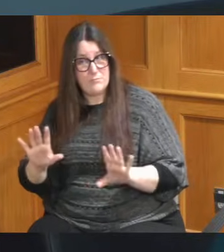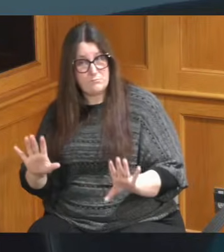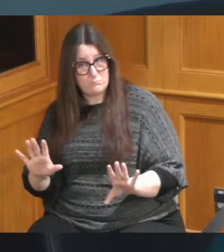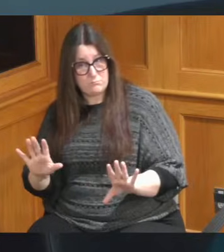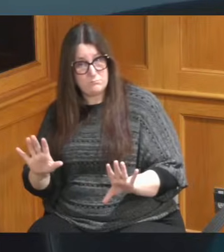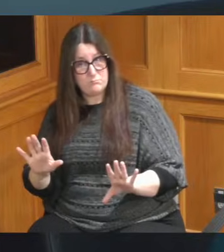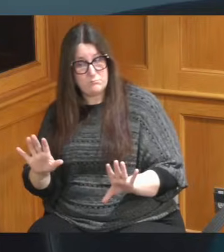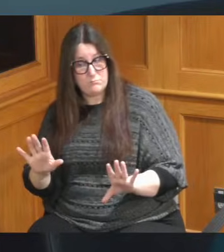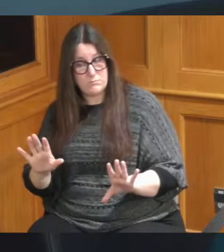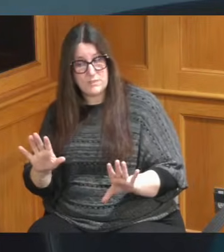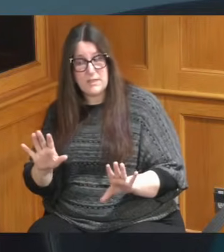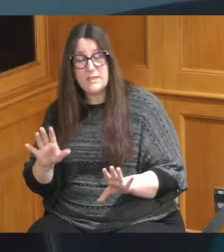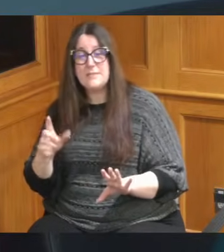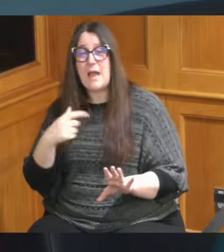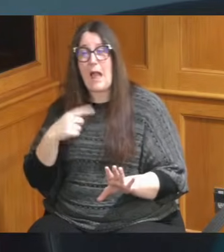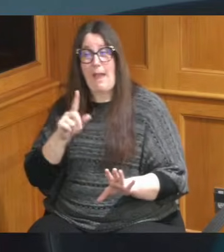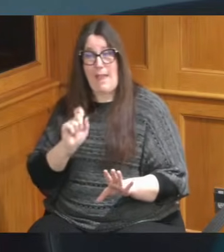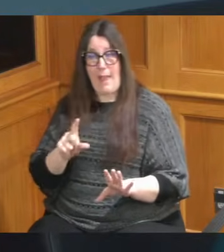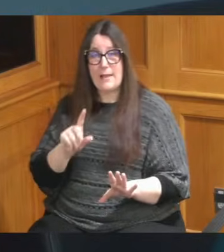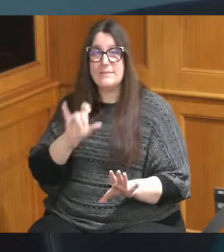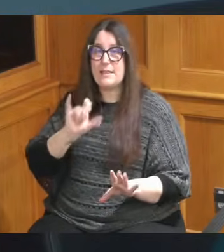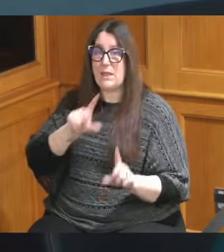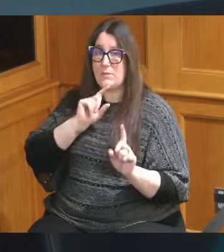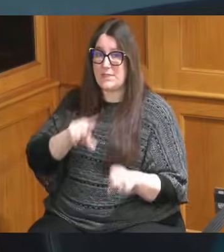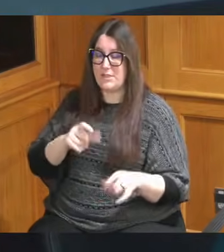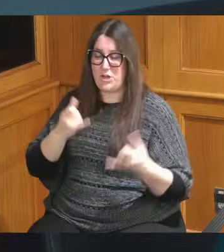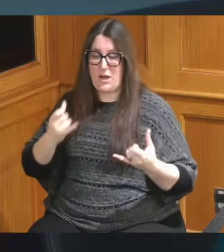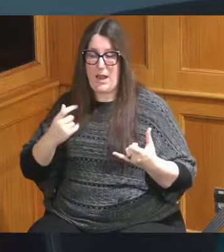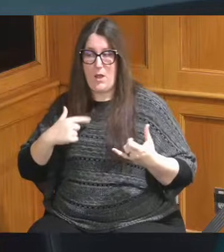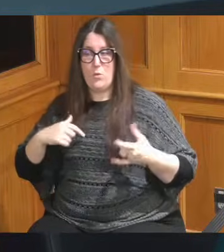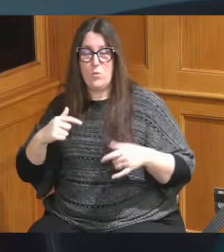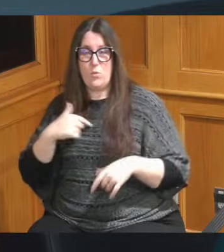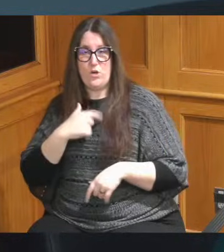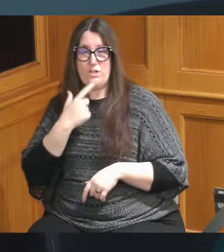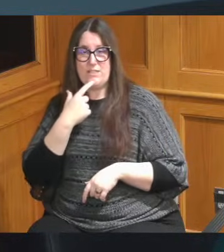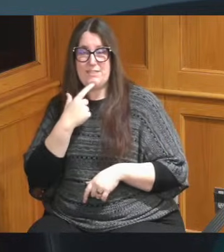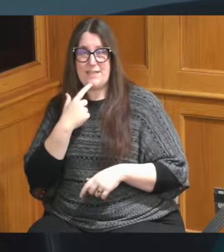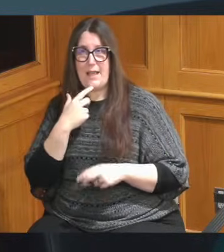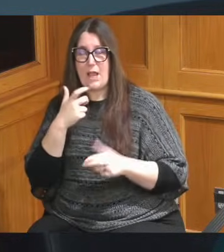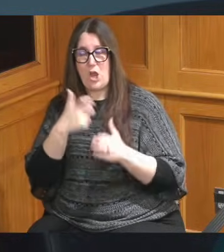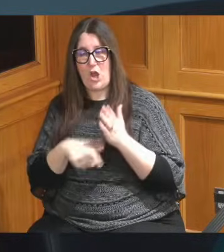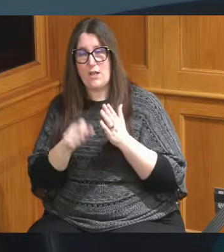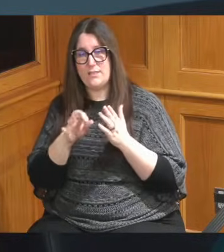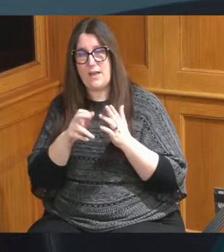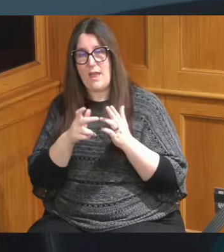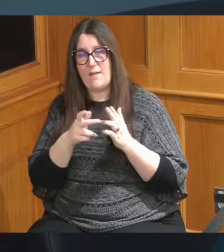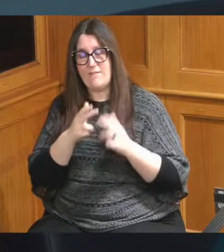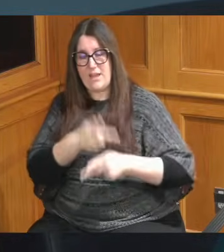originally when I asked the question. Now, we're just saying cost of care going up. That's 3%.